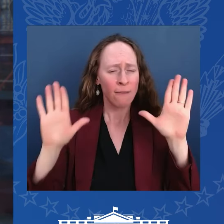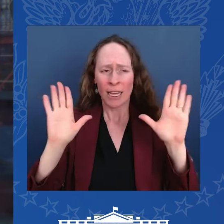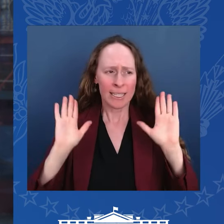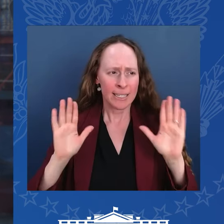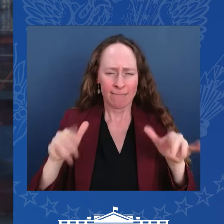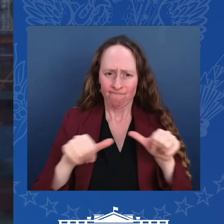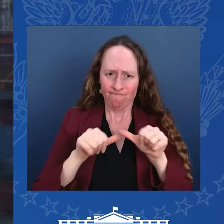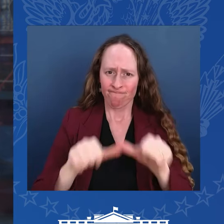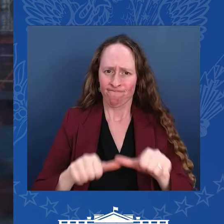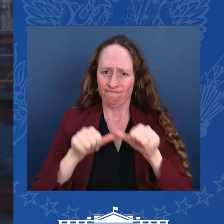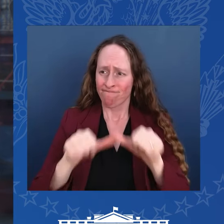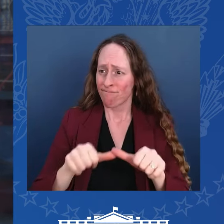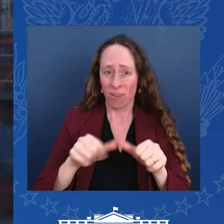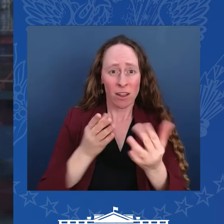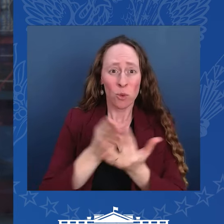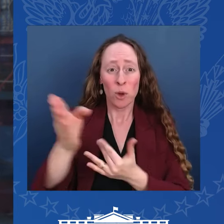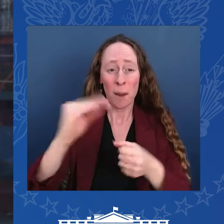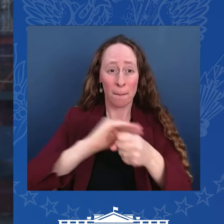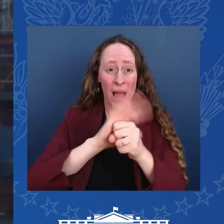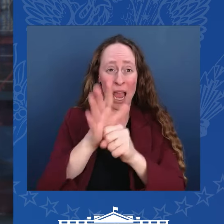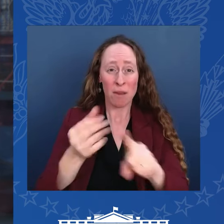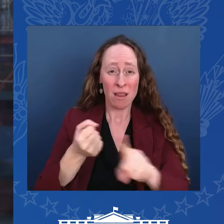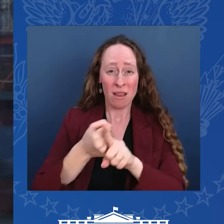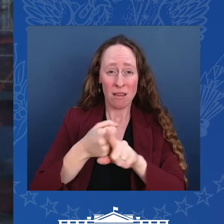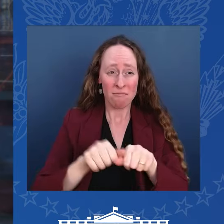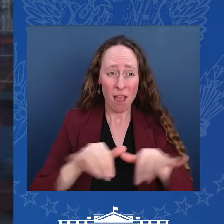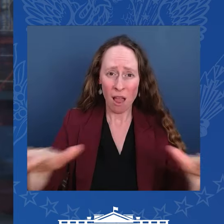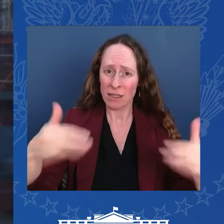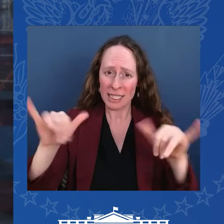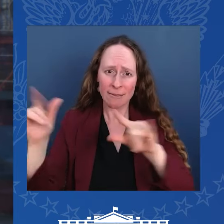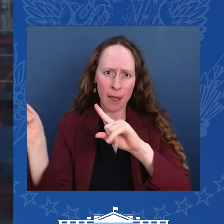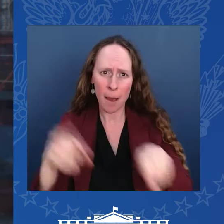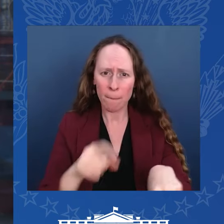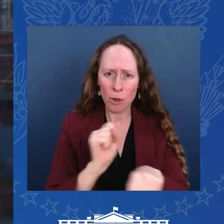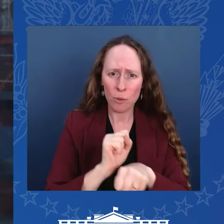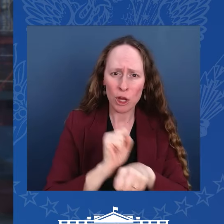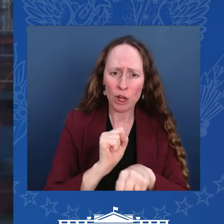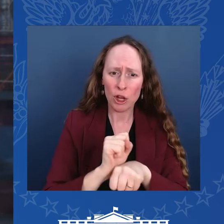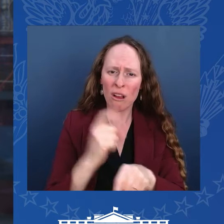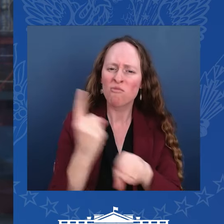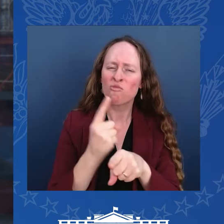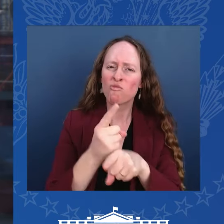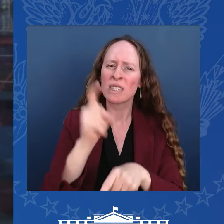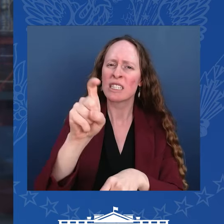Deserve a strong contract. I also want to thank Governor Moore. I think he may be the best governor in our country,